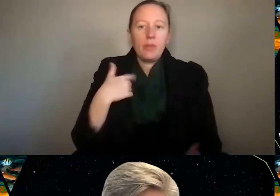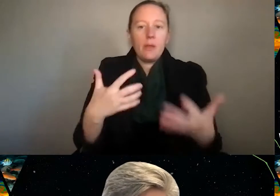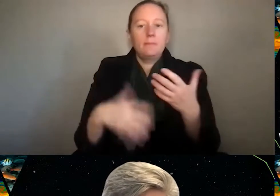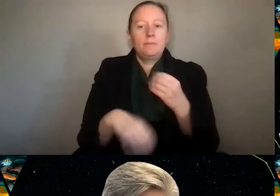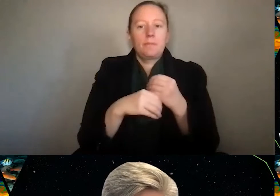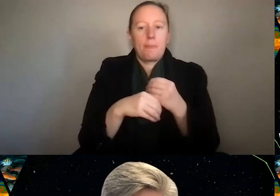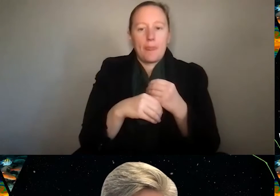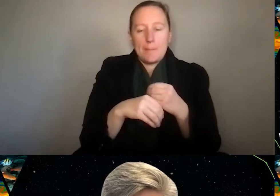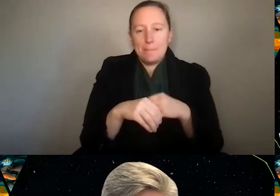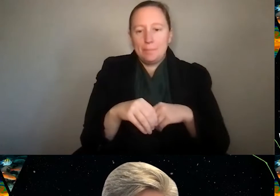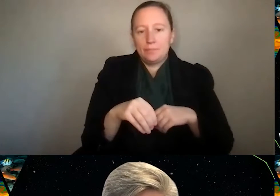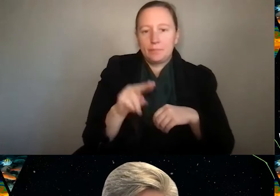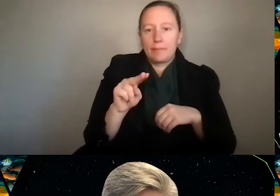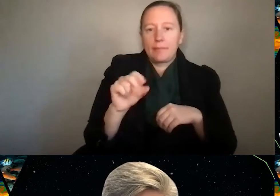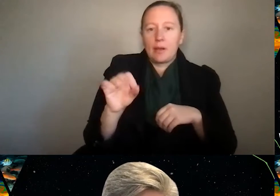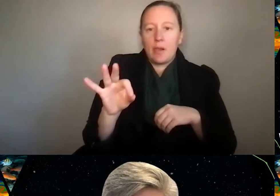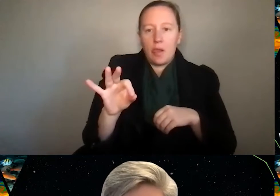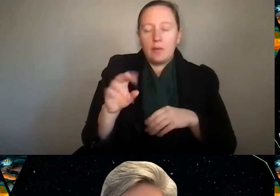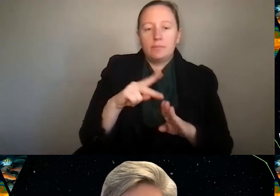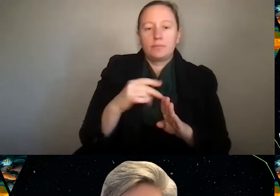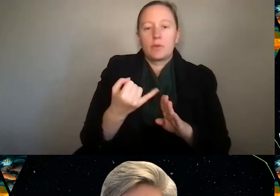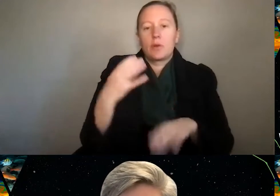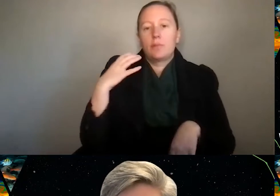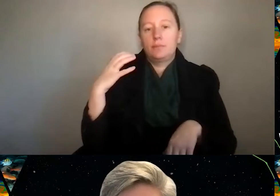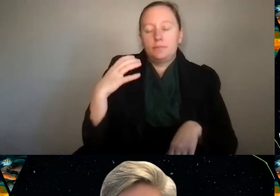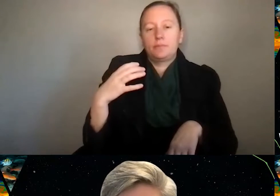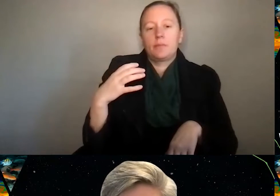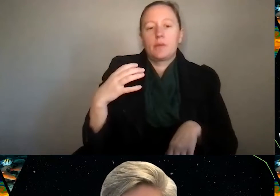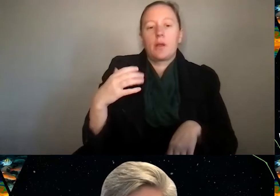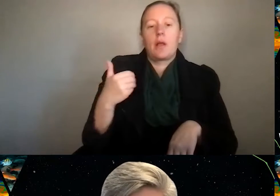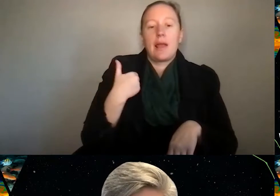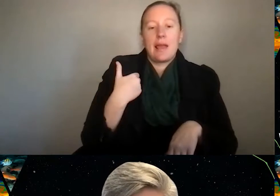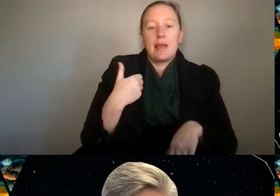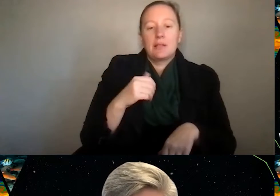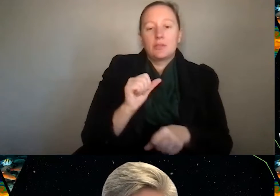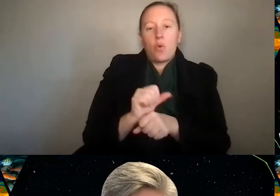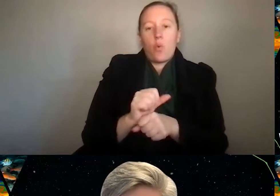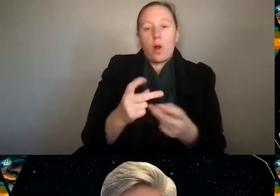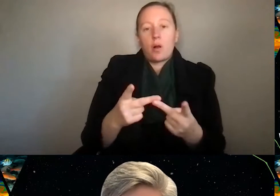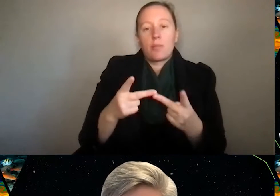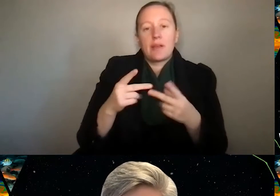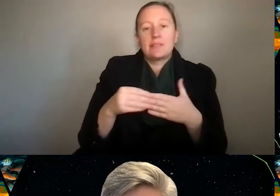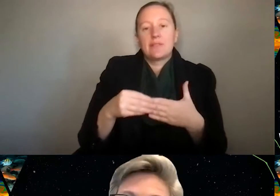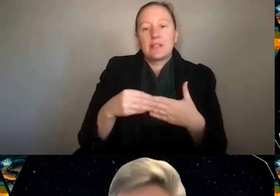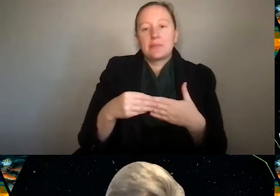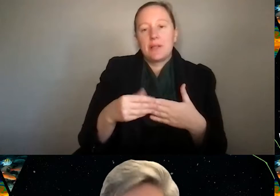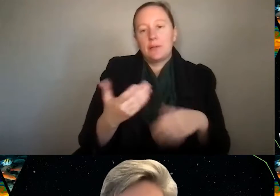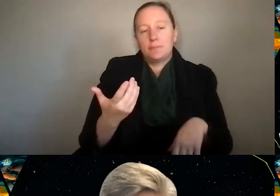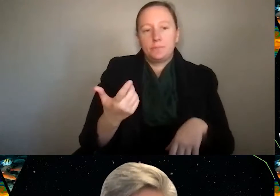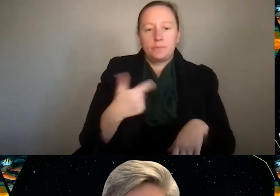Leroy Jones II: The NSF with the project officer have quite a bit of workplace flexibility, so I would encourage that you